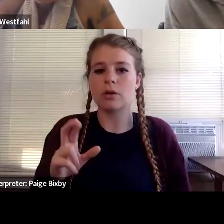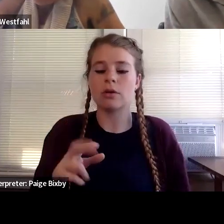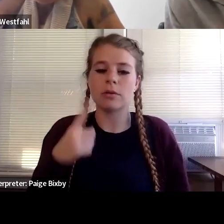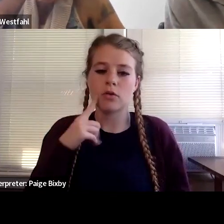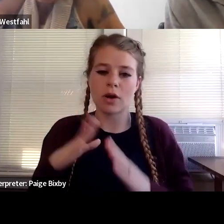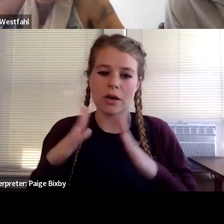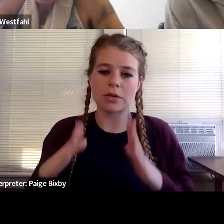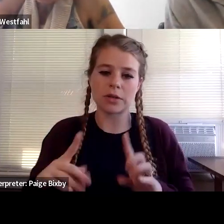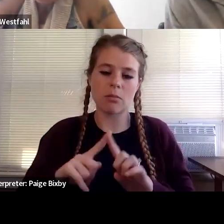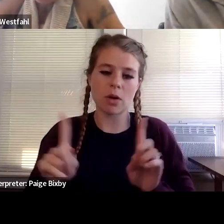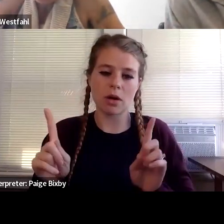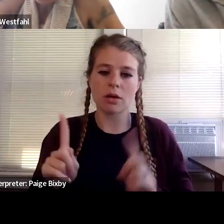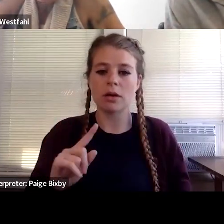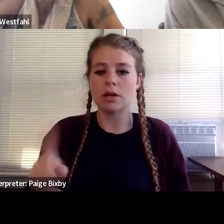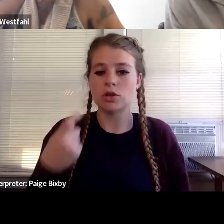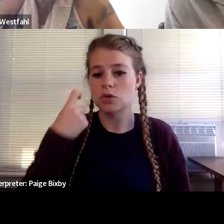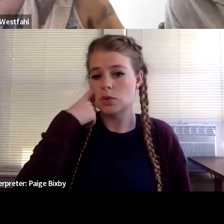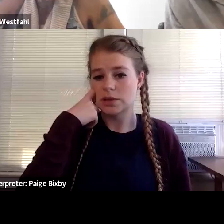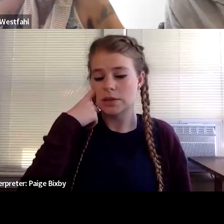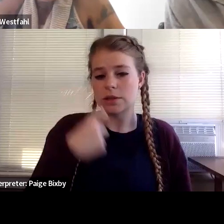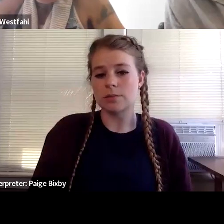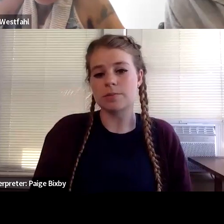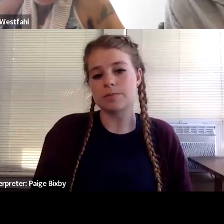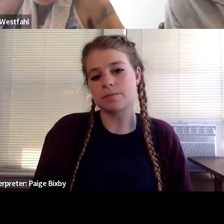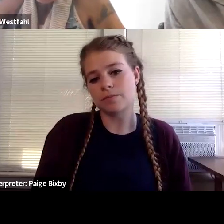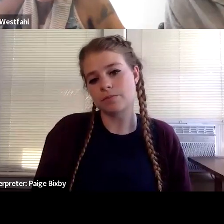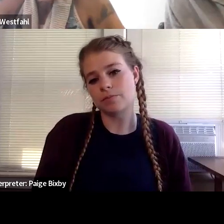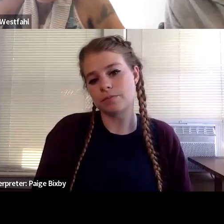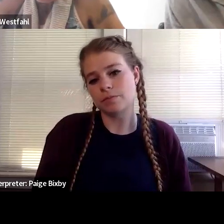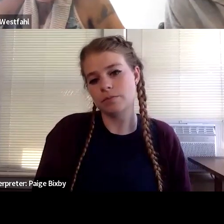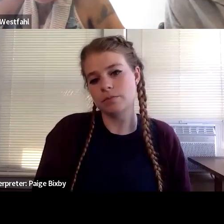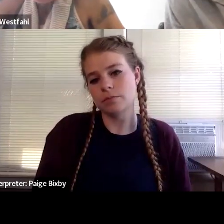But just recently, 'cause unfortunately I have developed